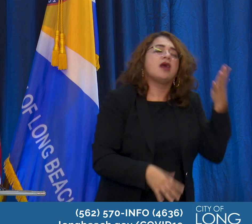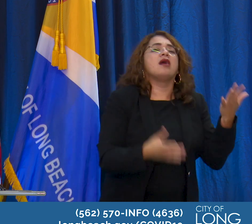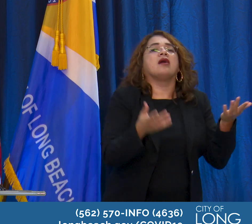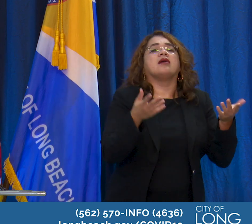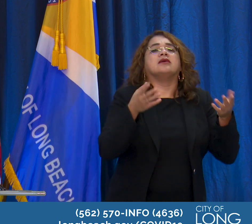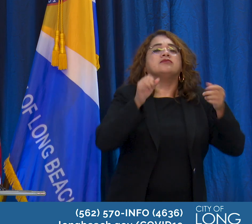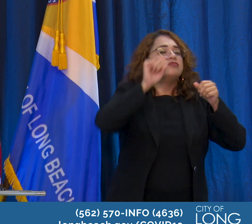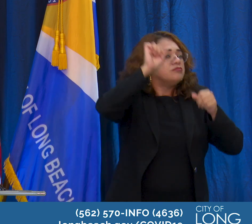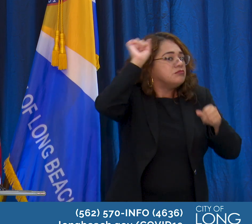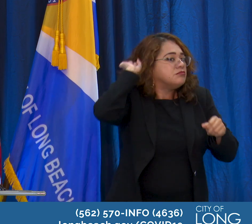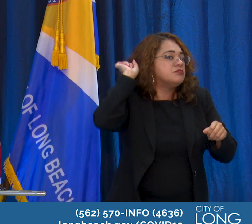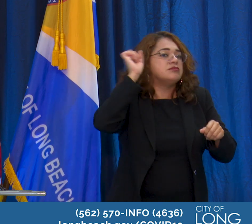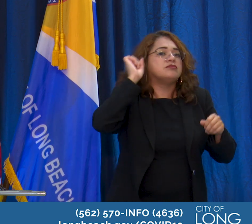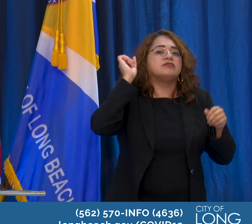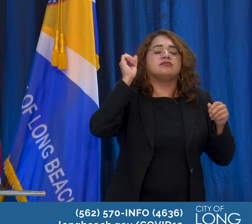facing the stylist.